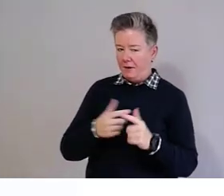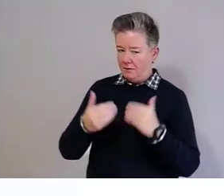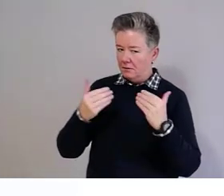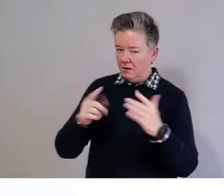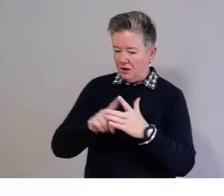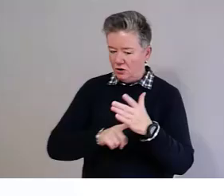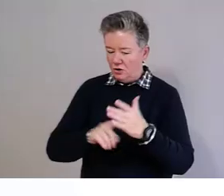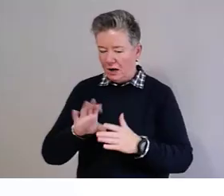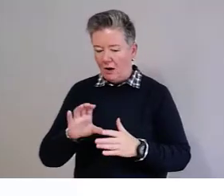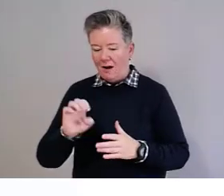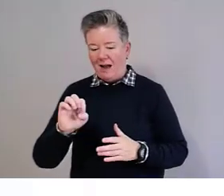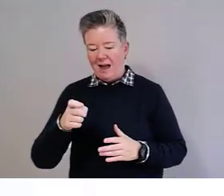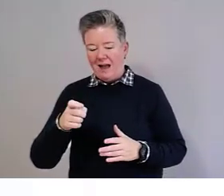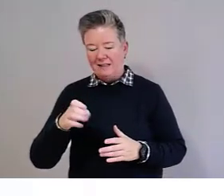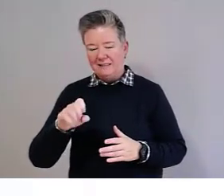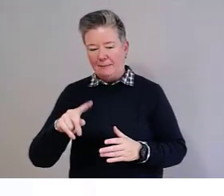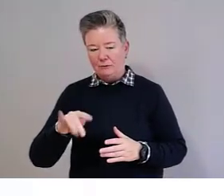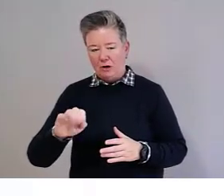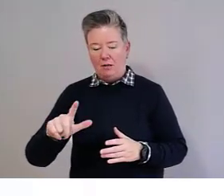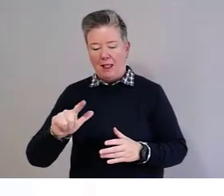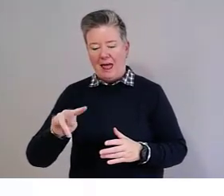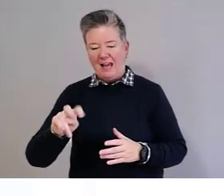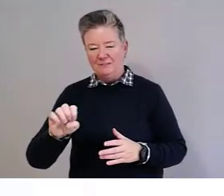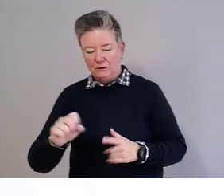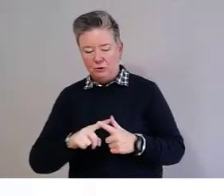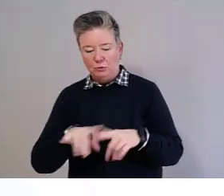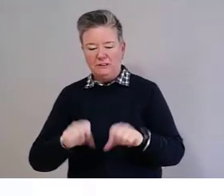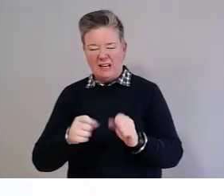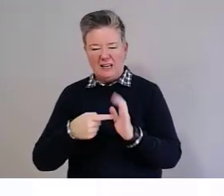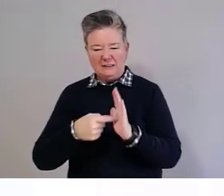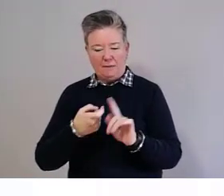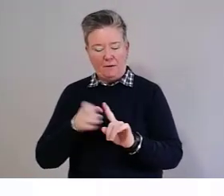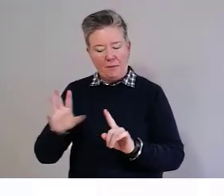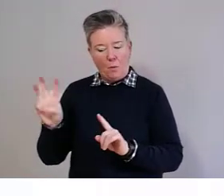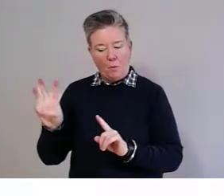Exceptional Lives to take this example from their website and use it with